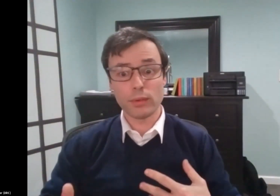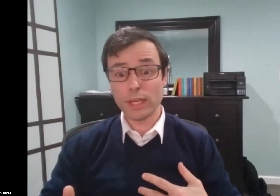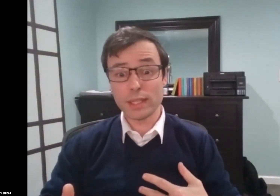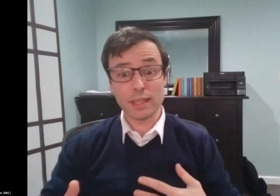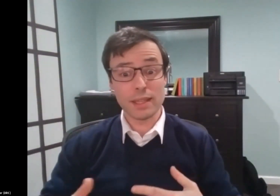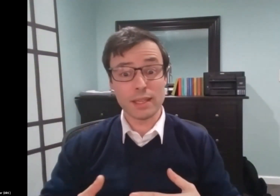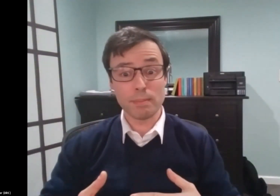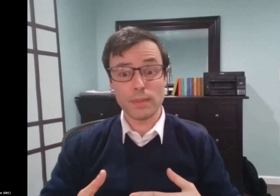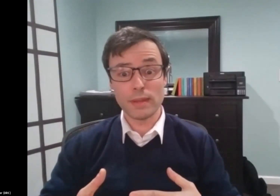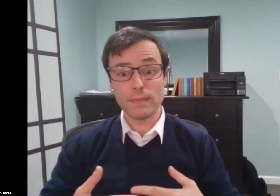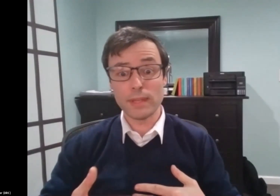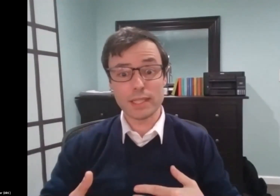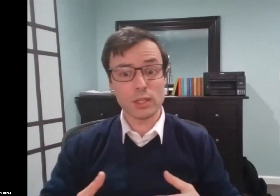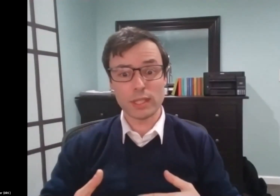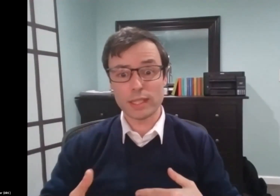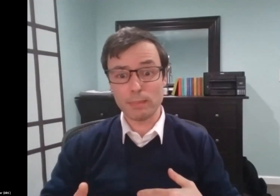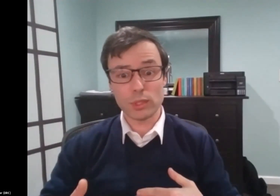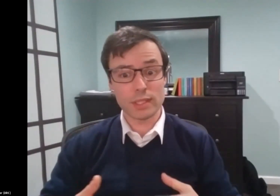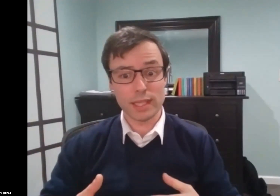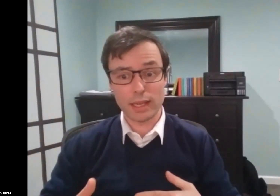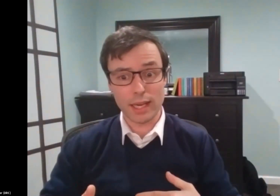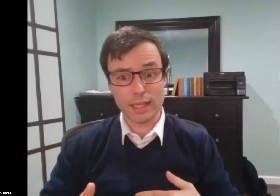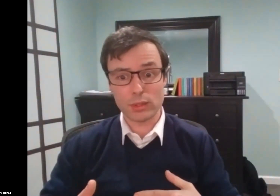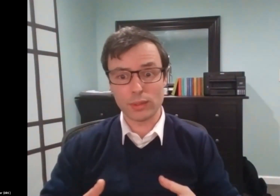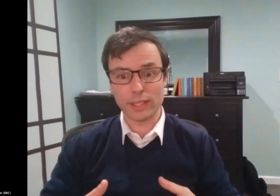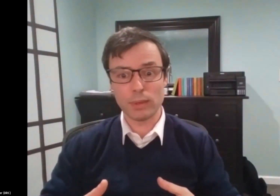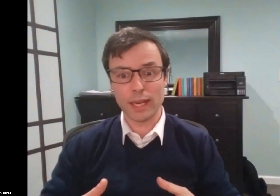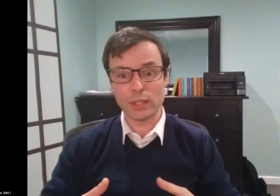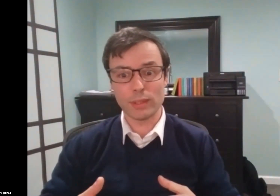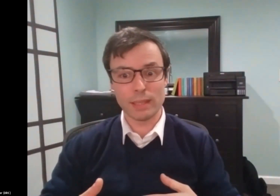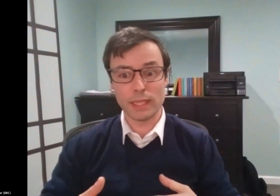But there is some questionable things in that guidance as